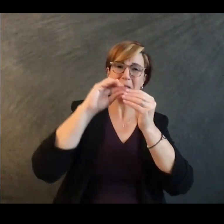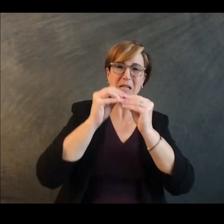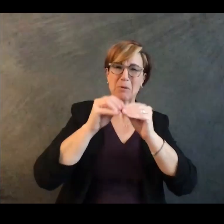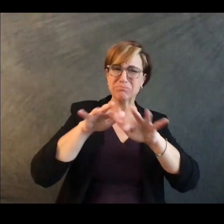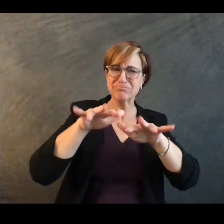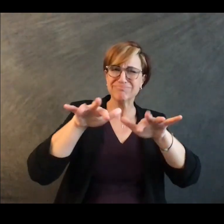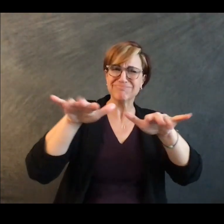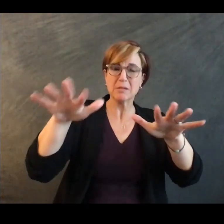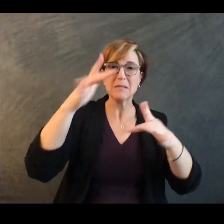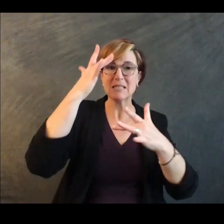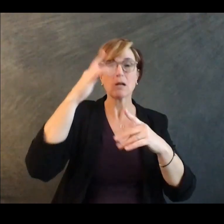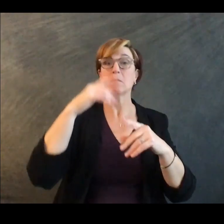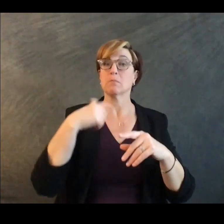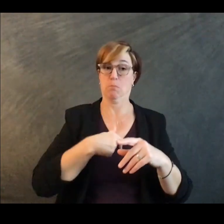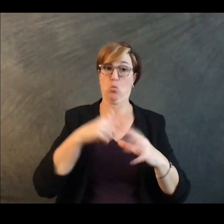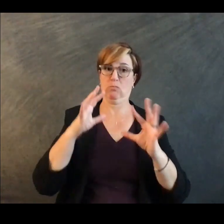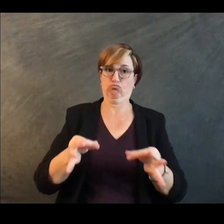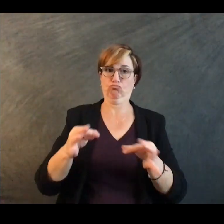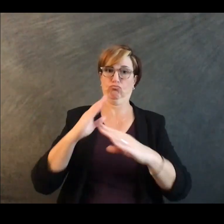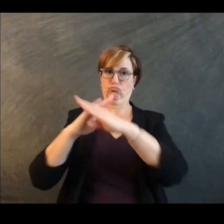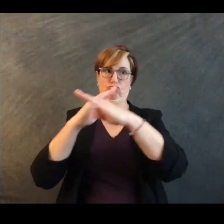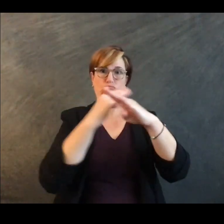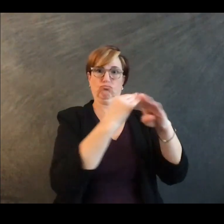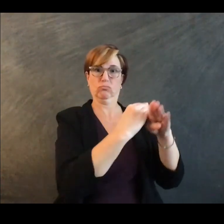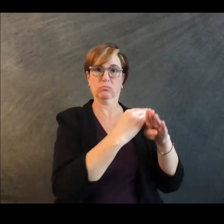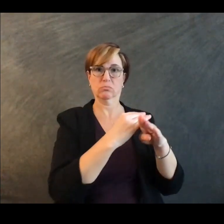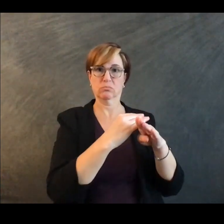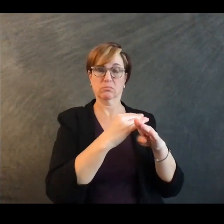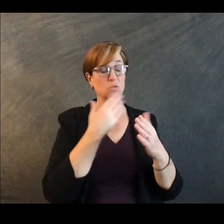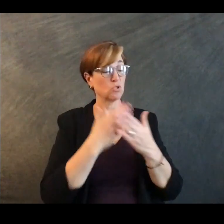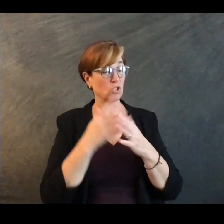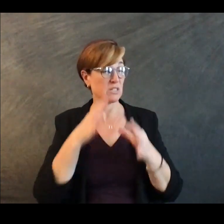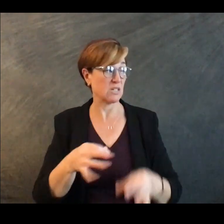had no choice it was a good move that was a good move the early China move was